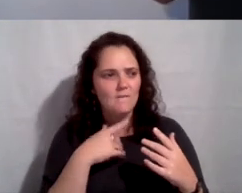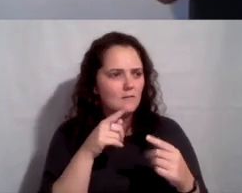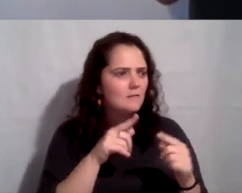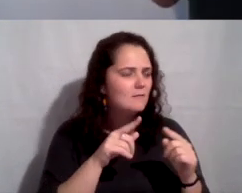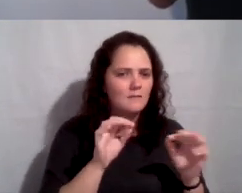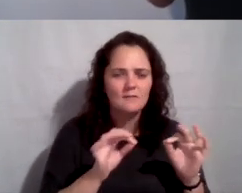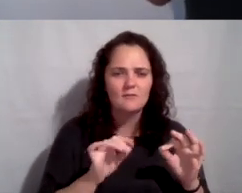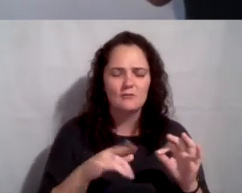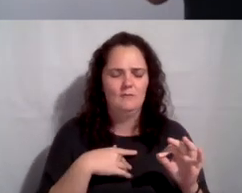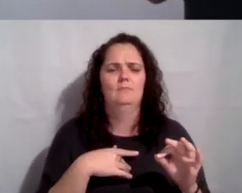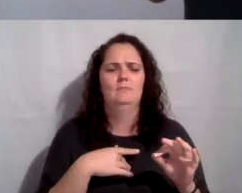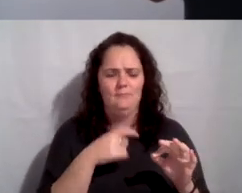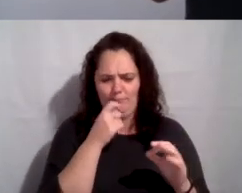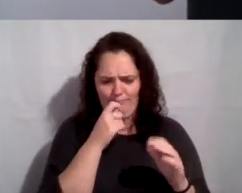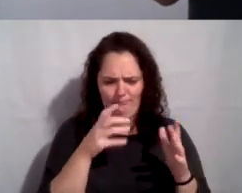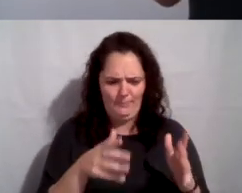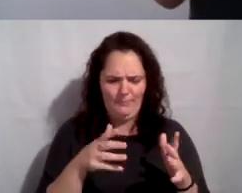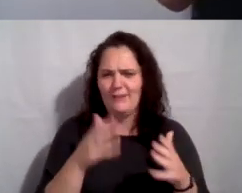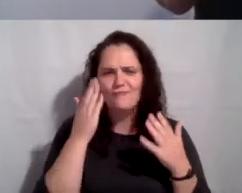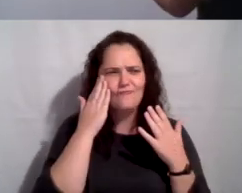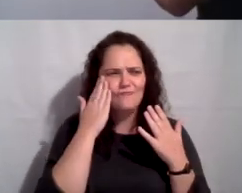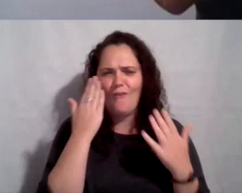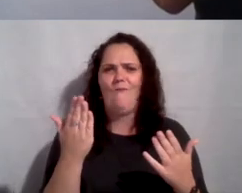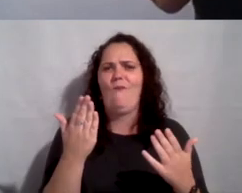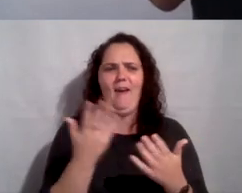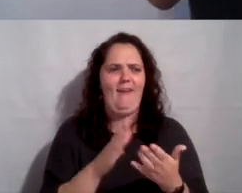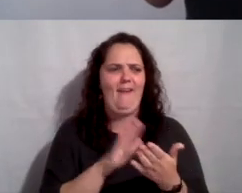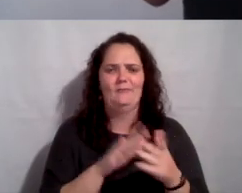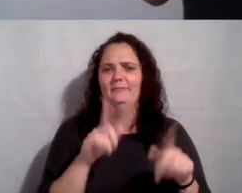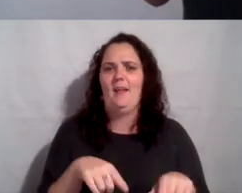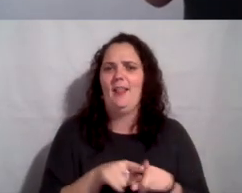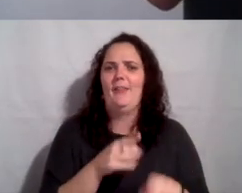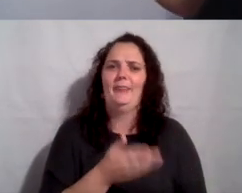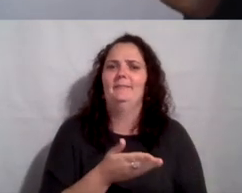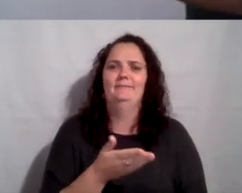surprising and strange, you'd never know where the drawing is going to go.